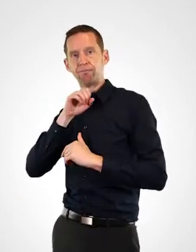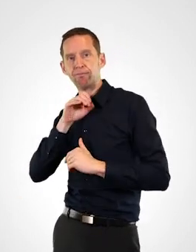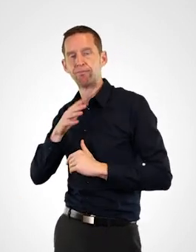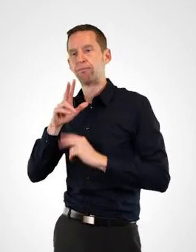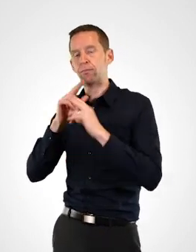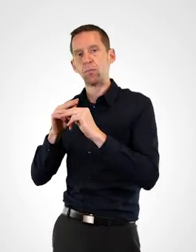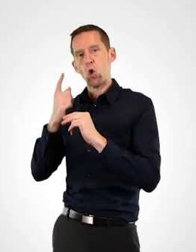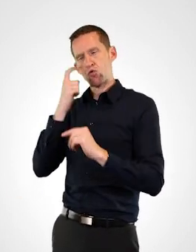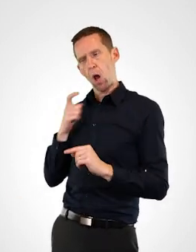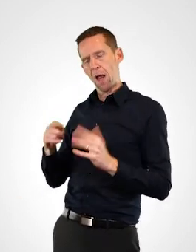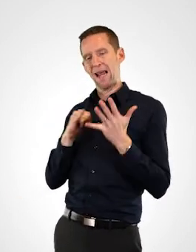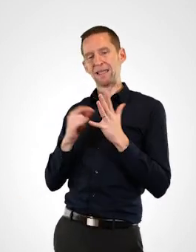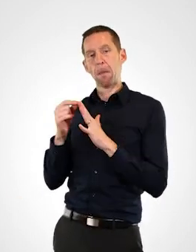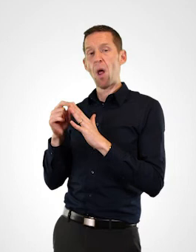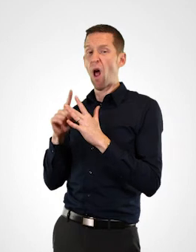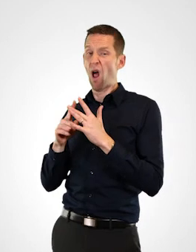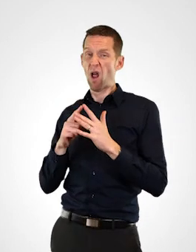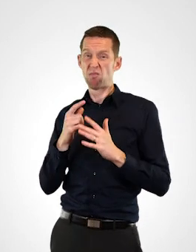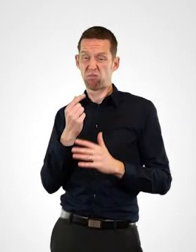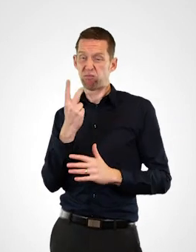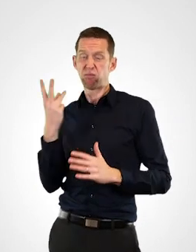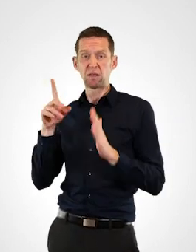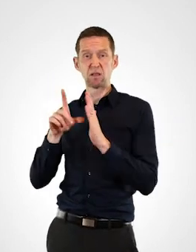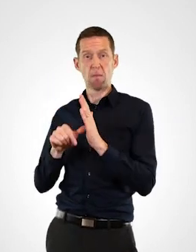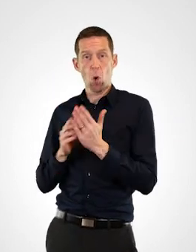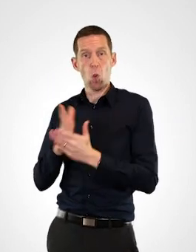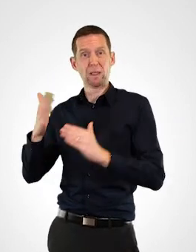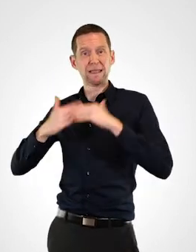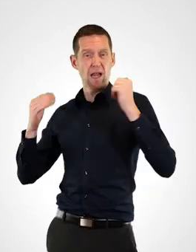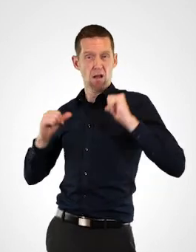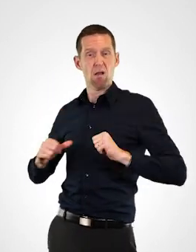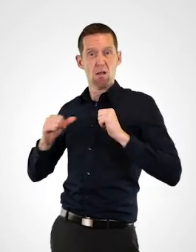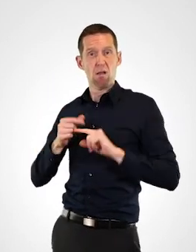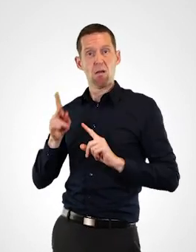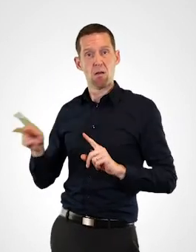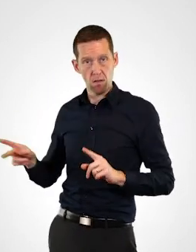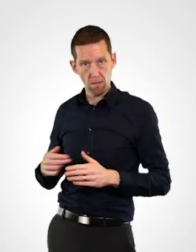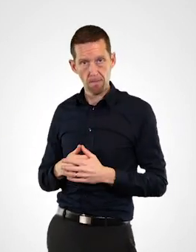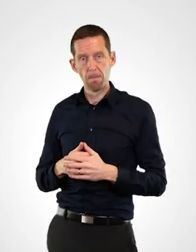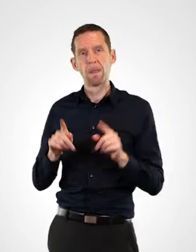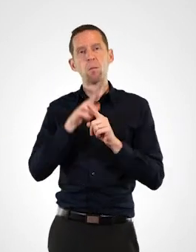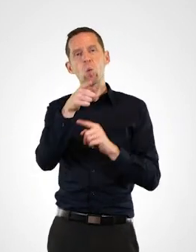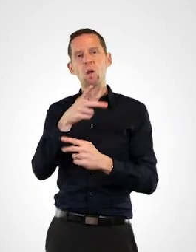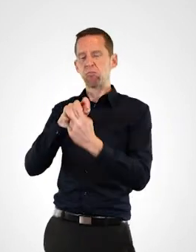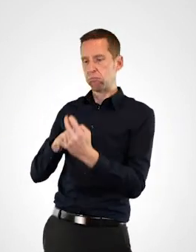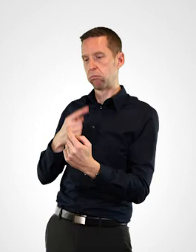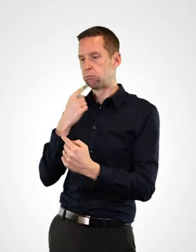encourage parents to try SPPI several times a day, and then as you meet with parents, to discuss changes